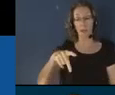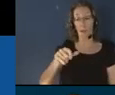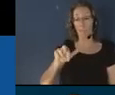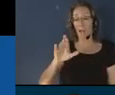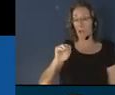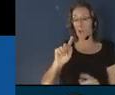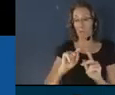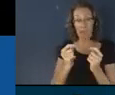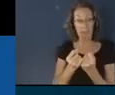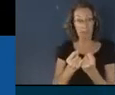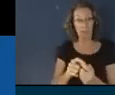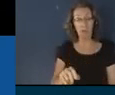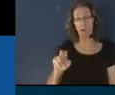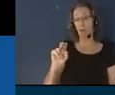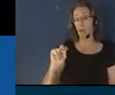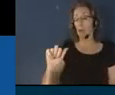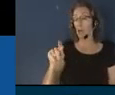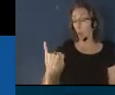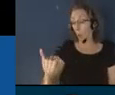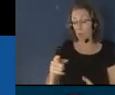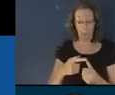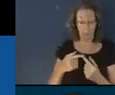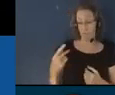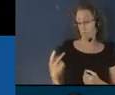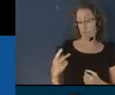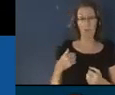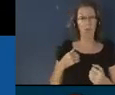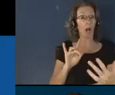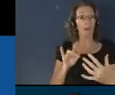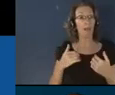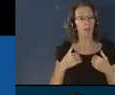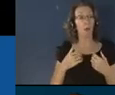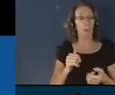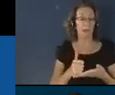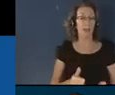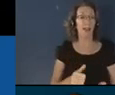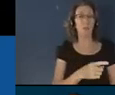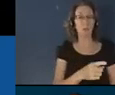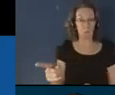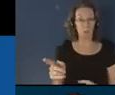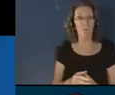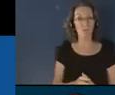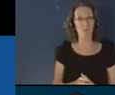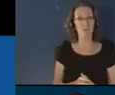Contact Naomi or myself and we will find a way to assist you in getting your presentation captioned.